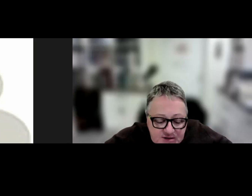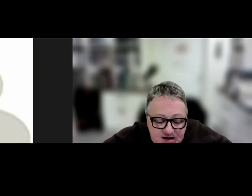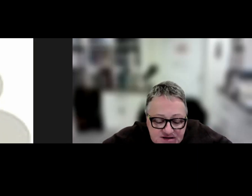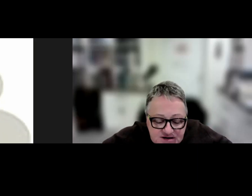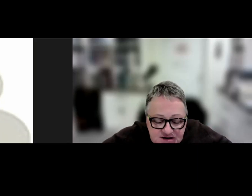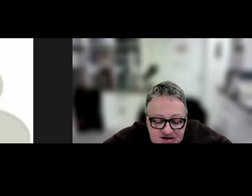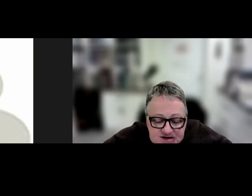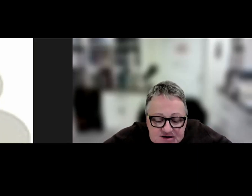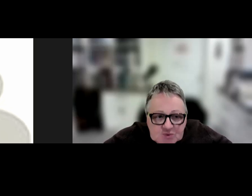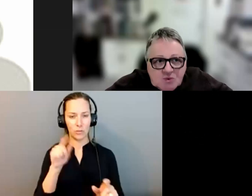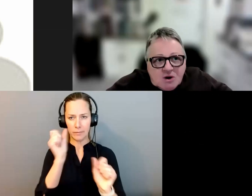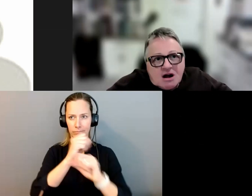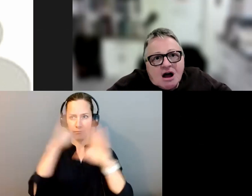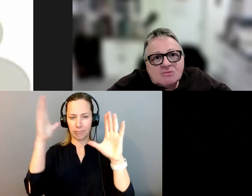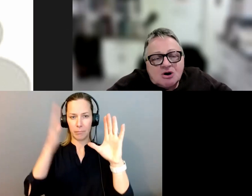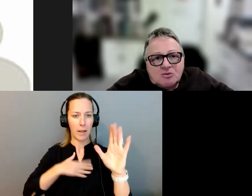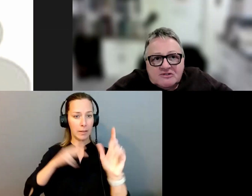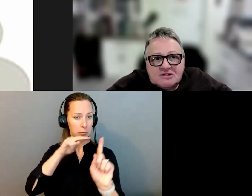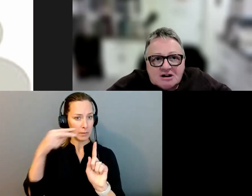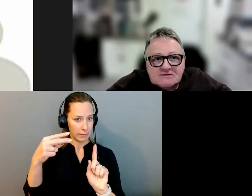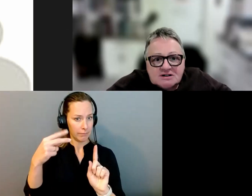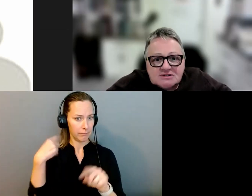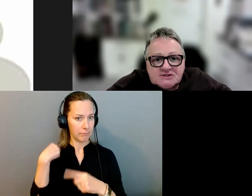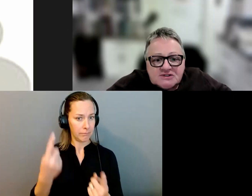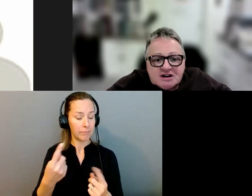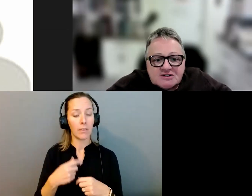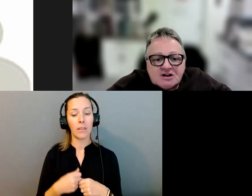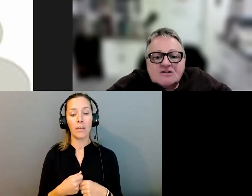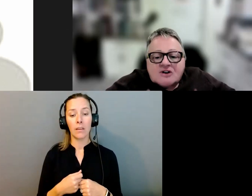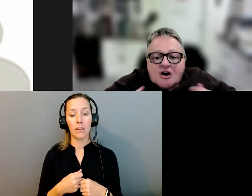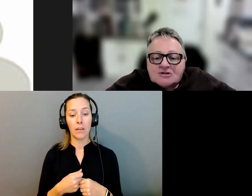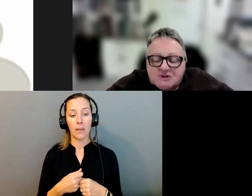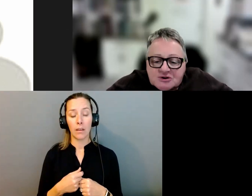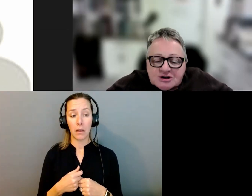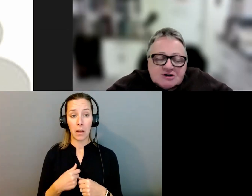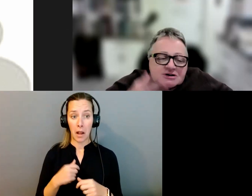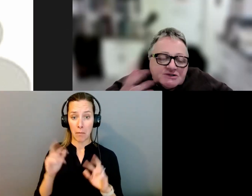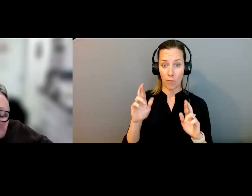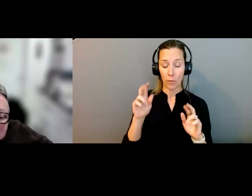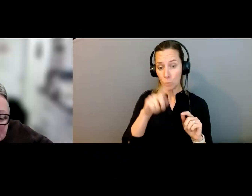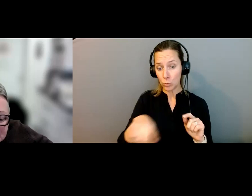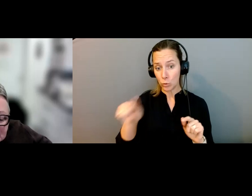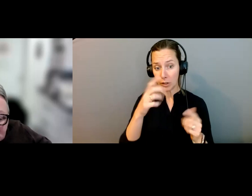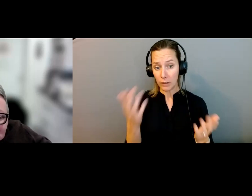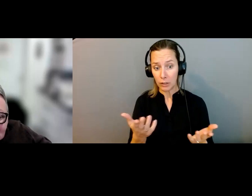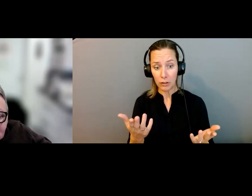and I think what I'm hopeful of is that for all of you who are here, and as Jennifer had mentioned,